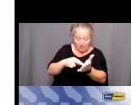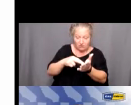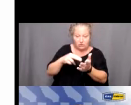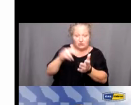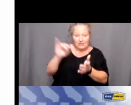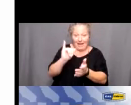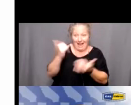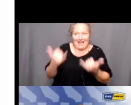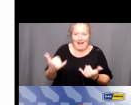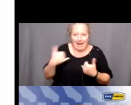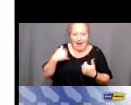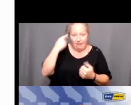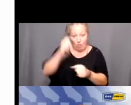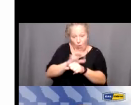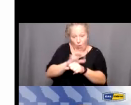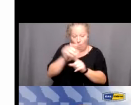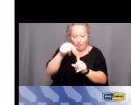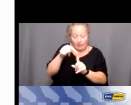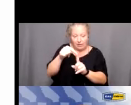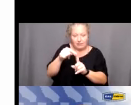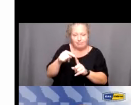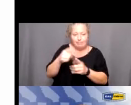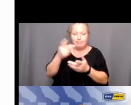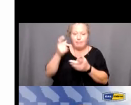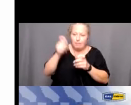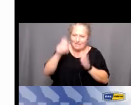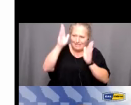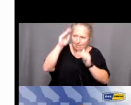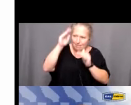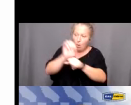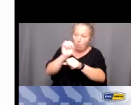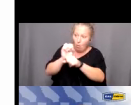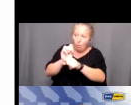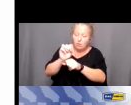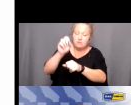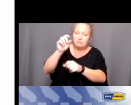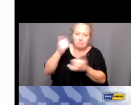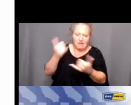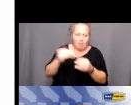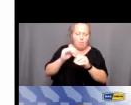have for COVID, the expectations for employers are clear. Cal OSHA has put